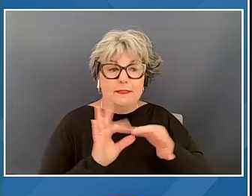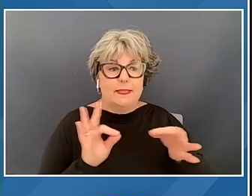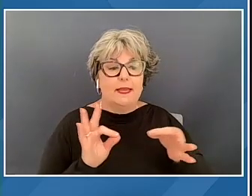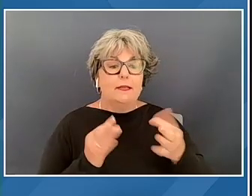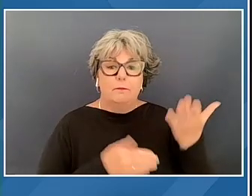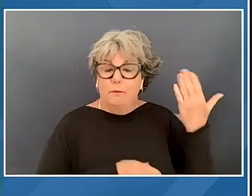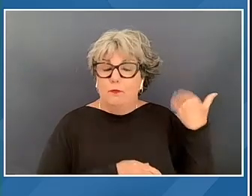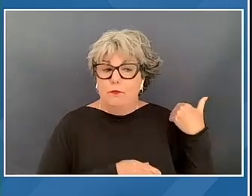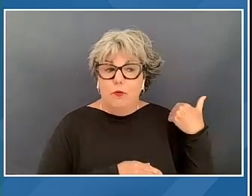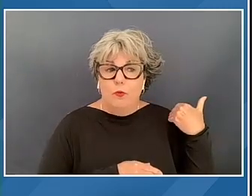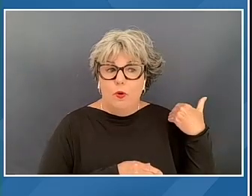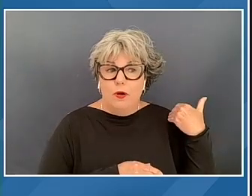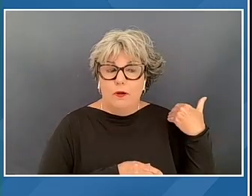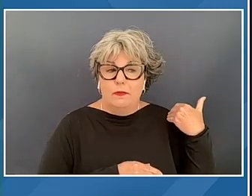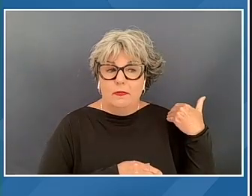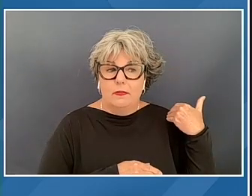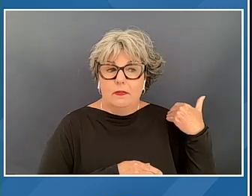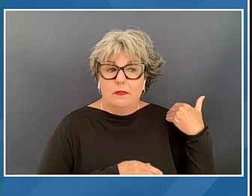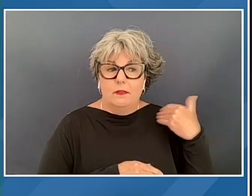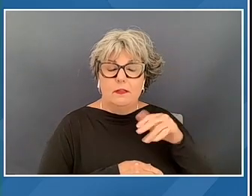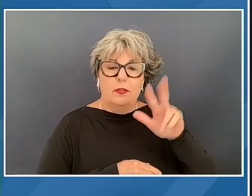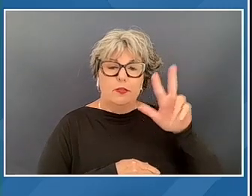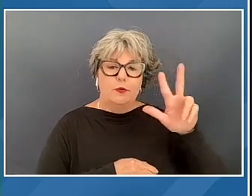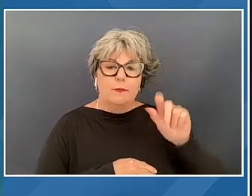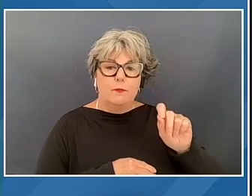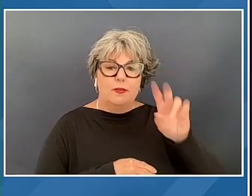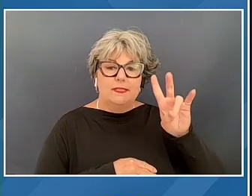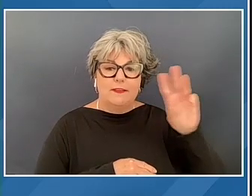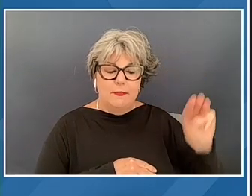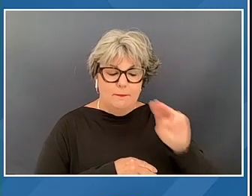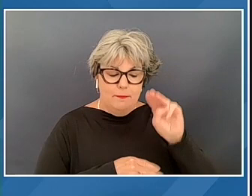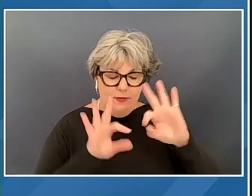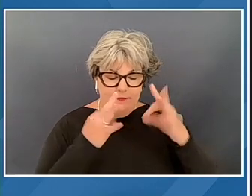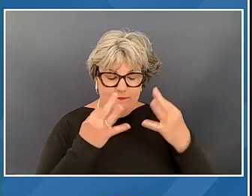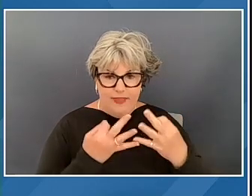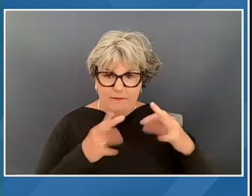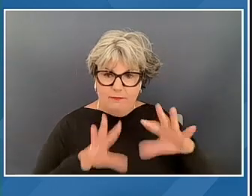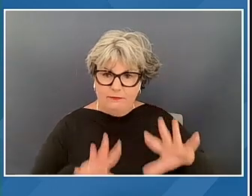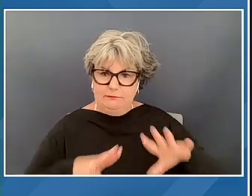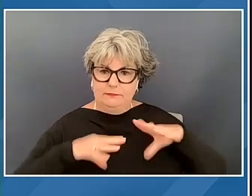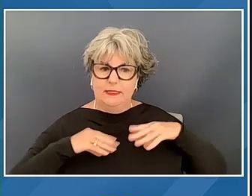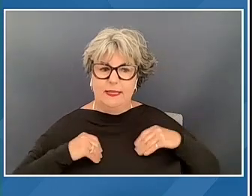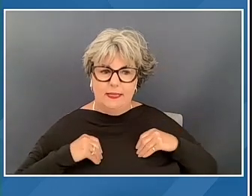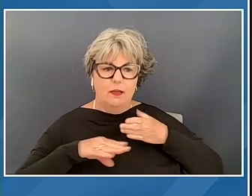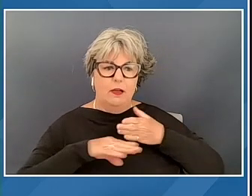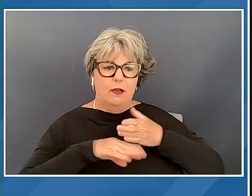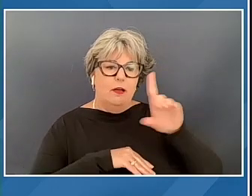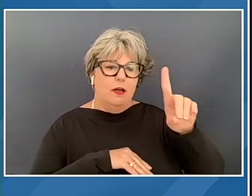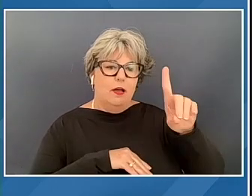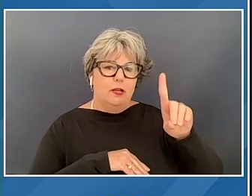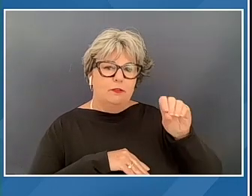thinking about, you know, 3.7 million families taking on over 104 billion in Federal Parent PLUS Loans.